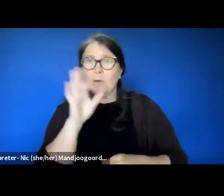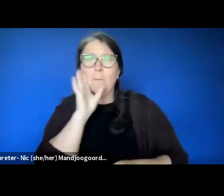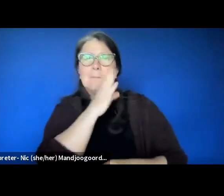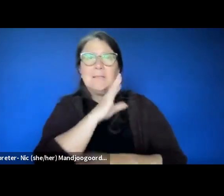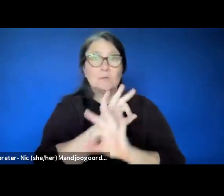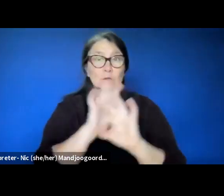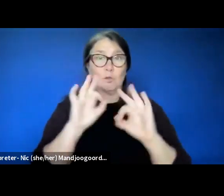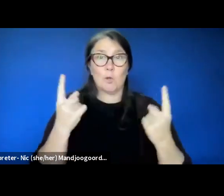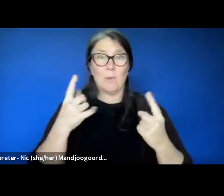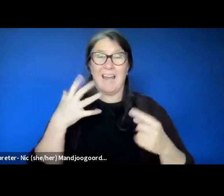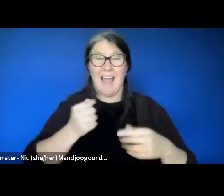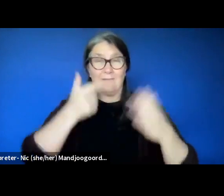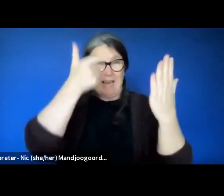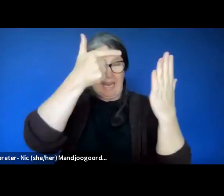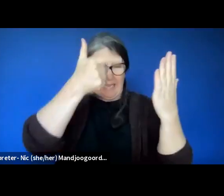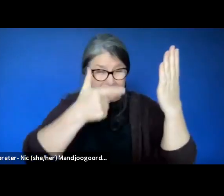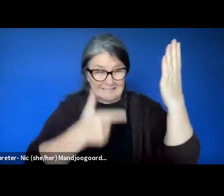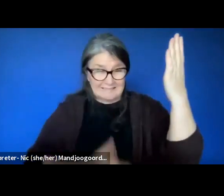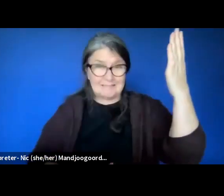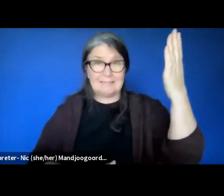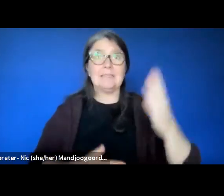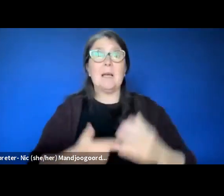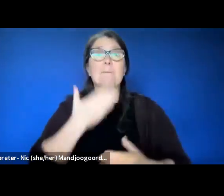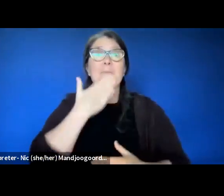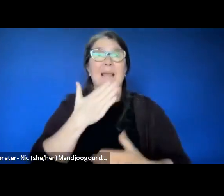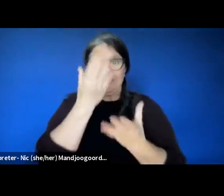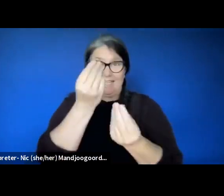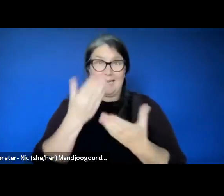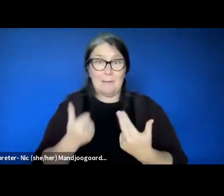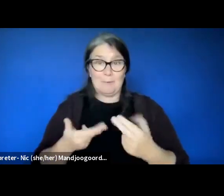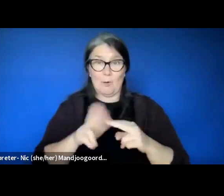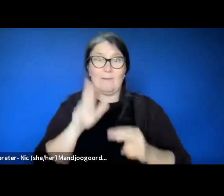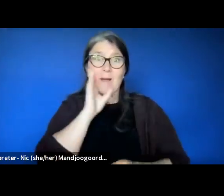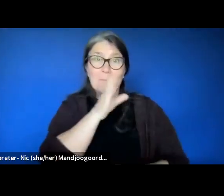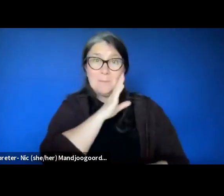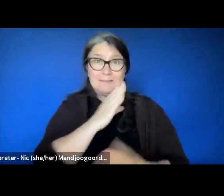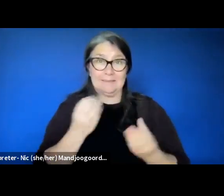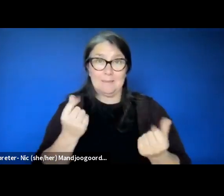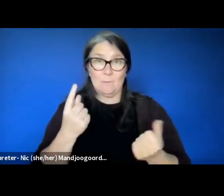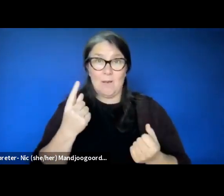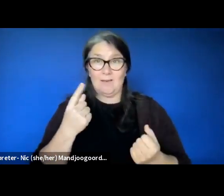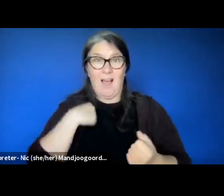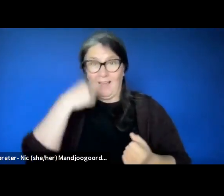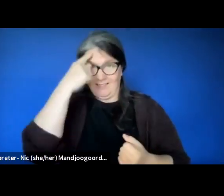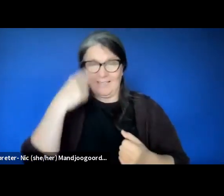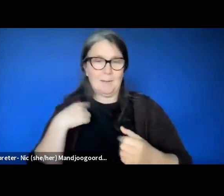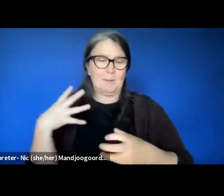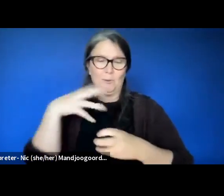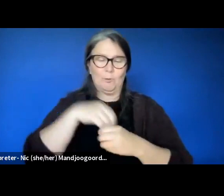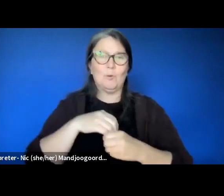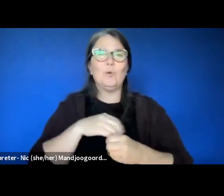miss anybody congratulations very big. use I was going down to be blown list I was going down to be blown list. Speak now if I miss a single name but I think we got